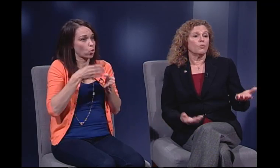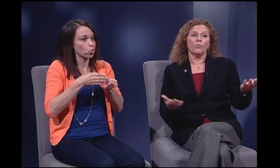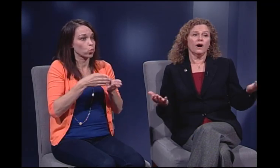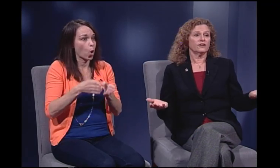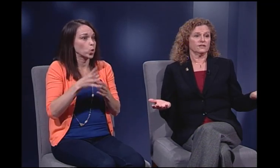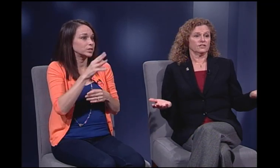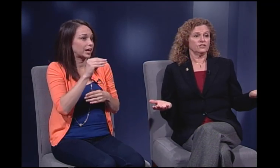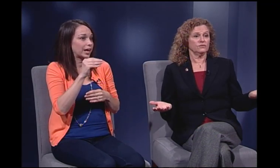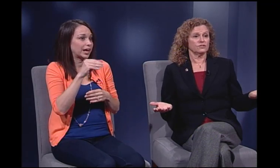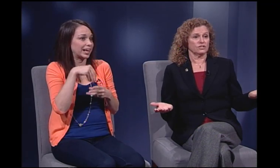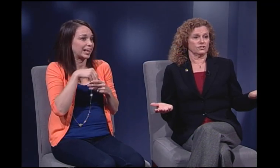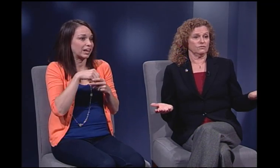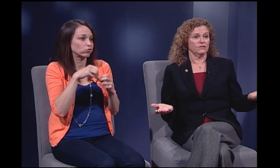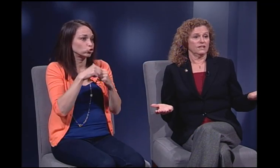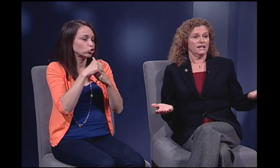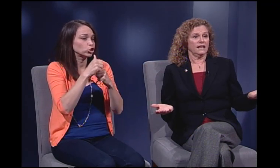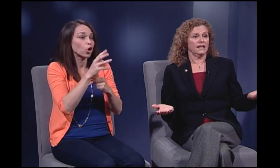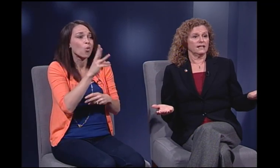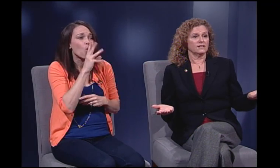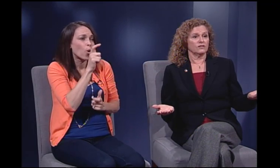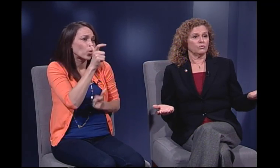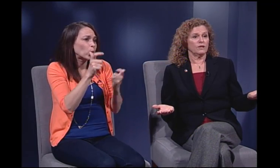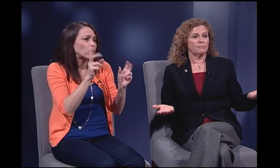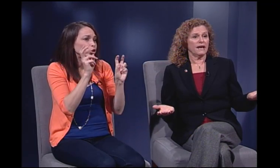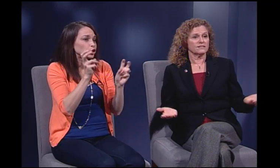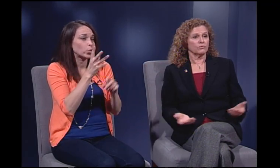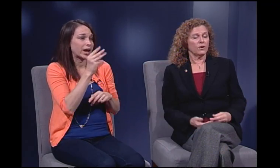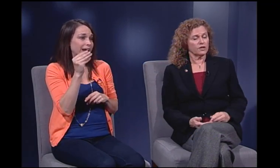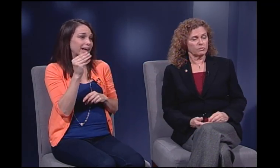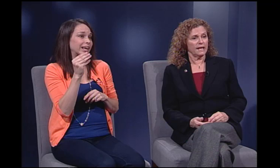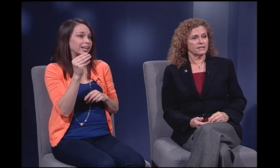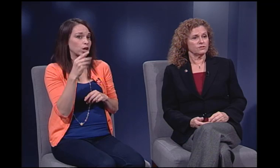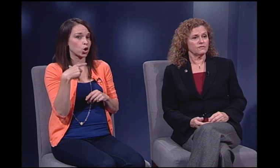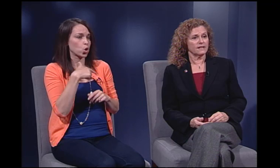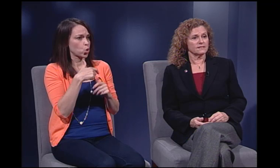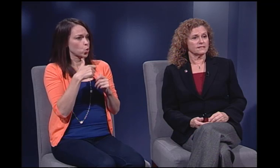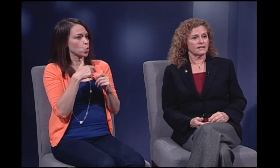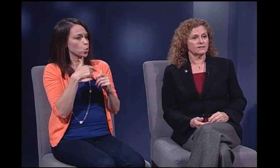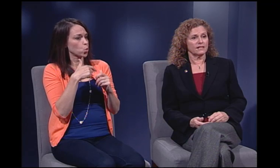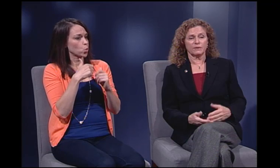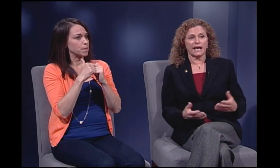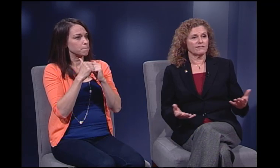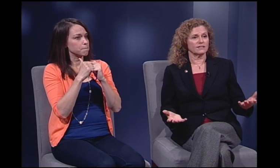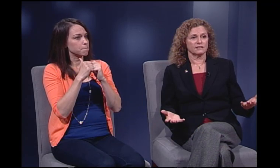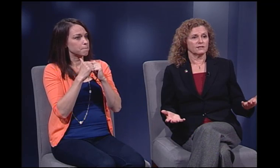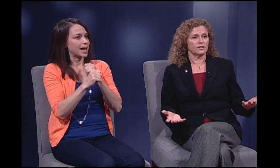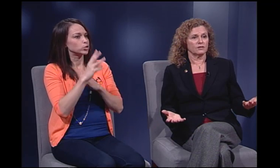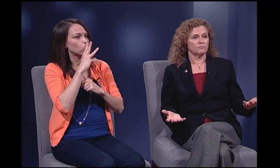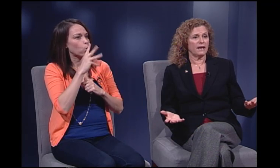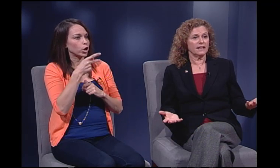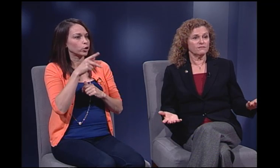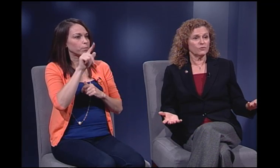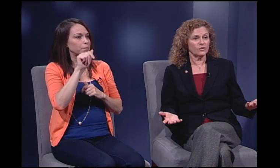Water is a huge issue and we passed a water plan in 2007 that we haven't paid for.